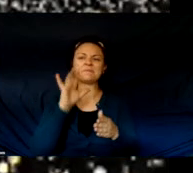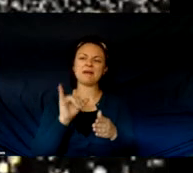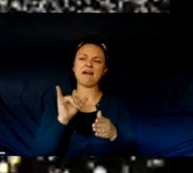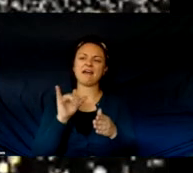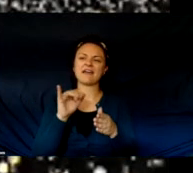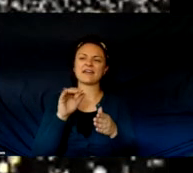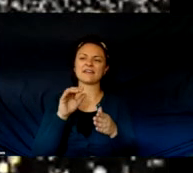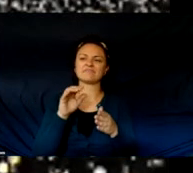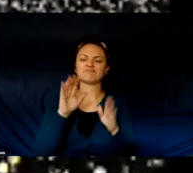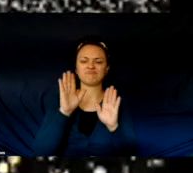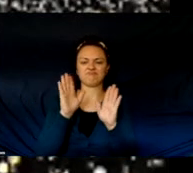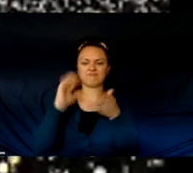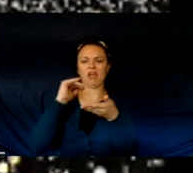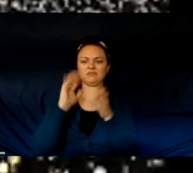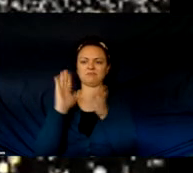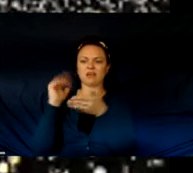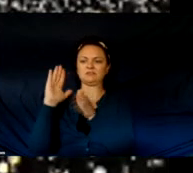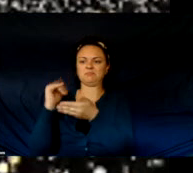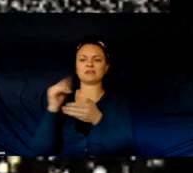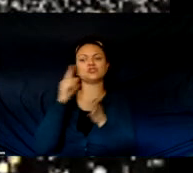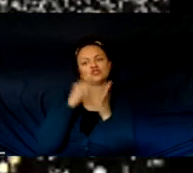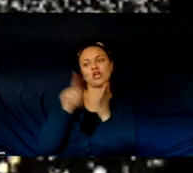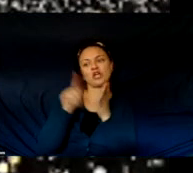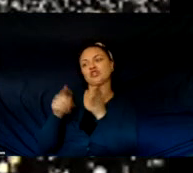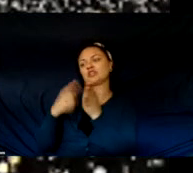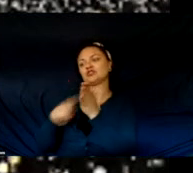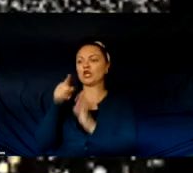and so me coming into this group and meeting